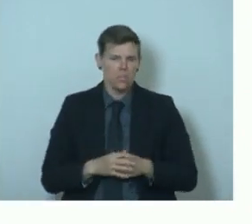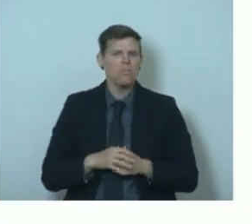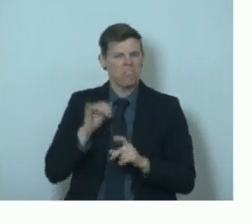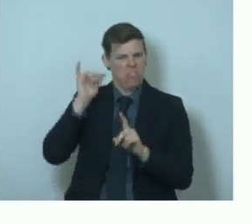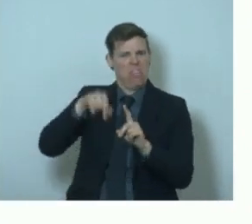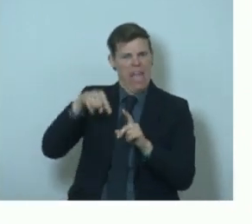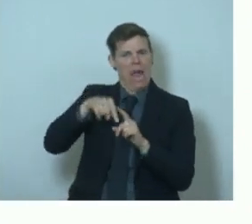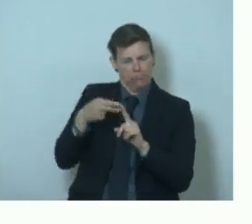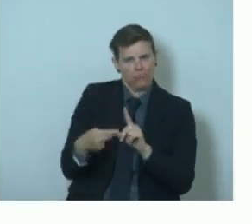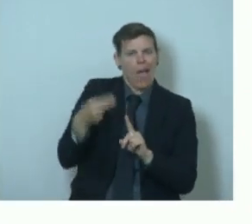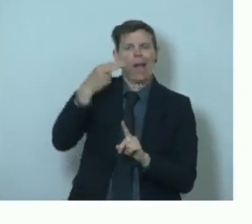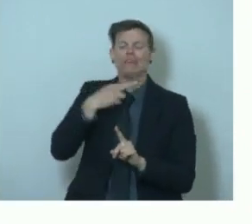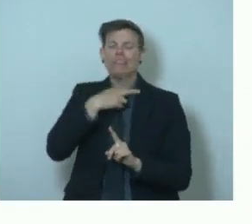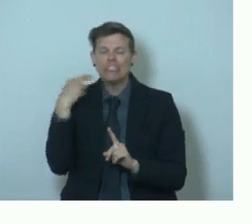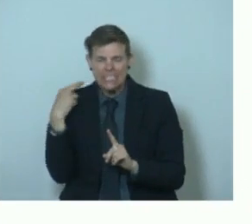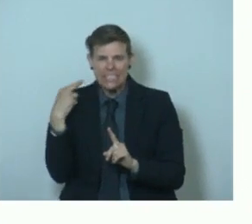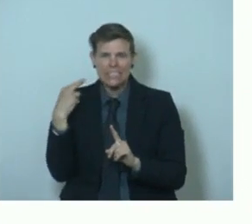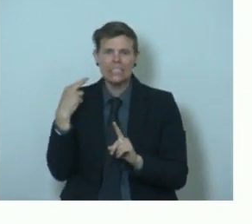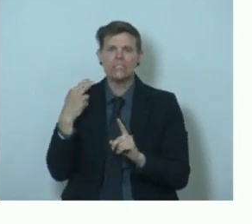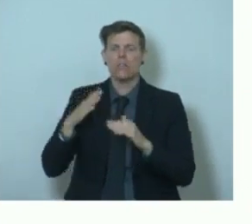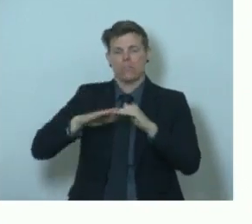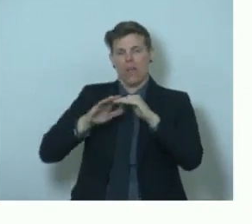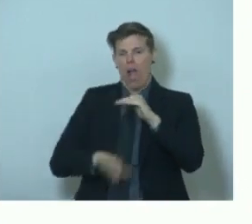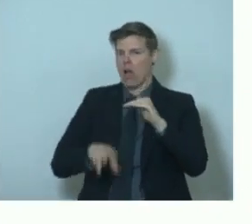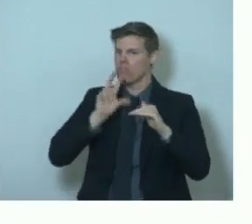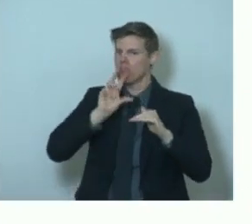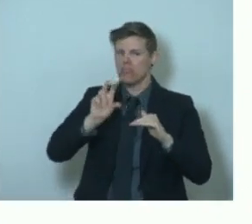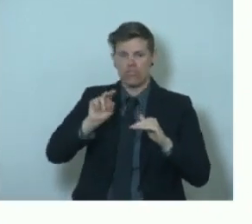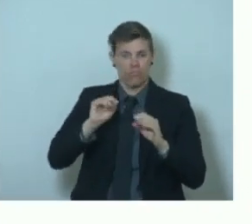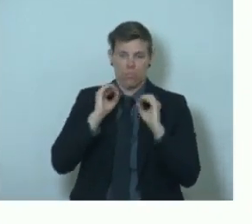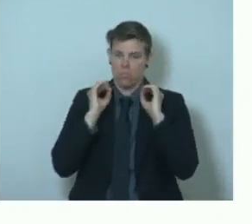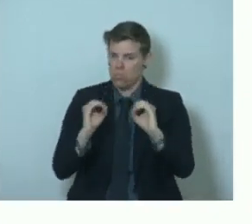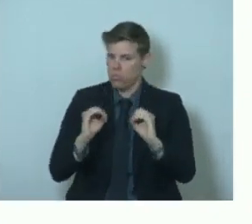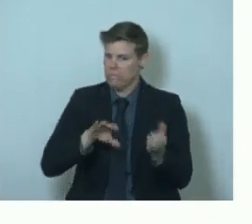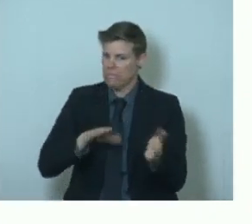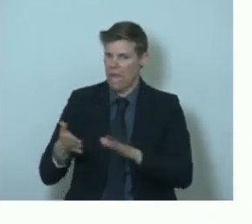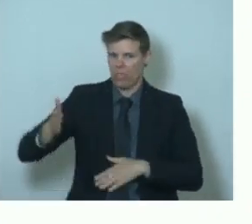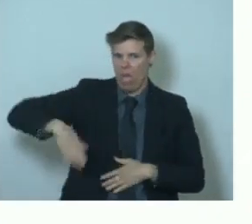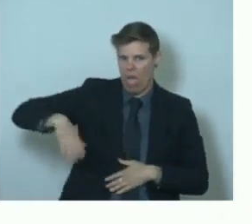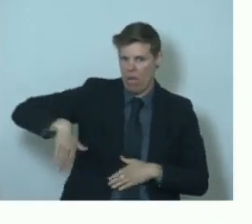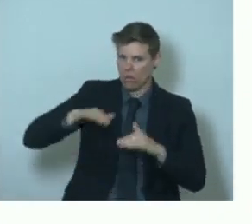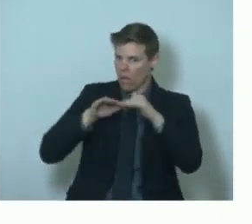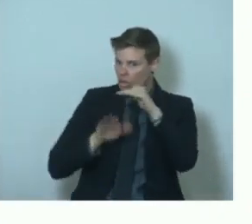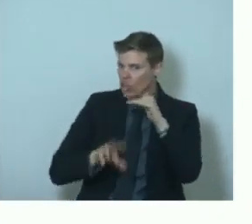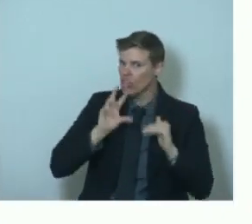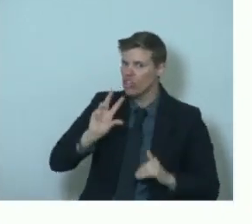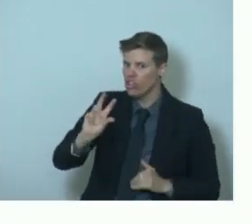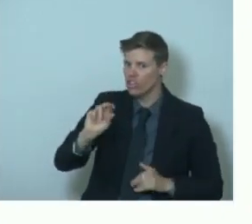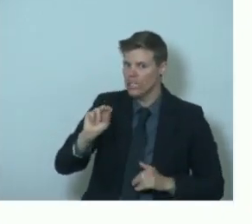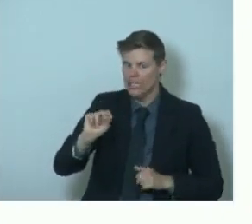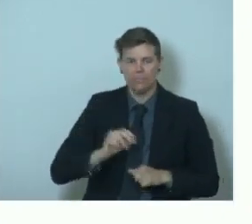YOU CAN SEE NO DEATHS IN PEOPLE UNDER 30 WHICH IS GOOD NEWS.